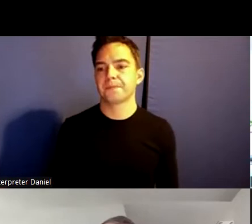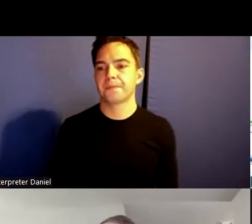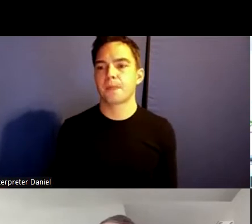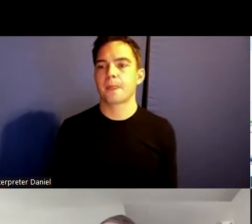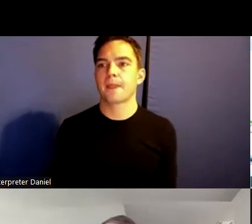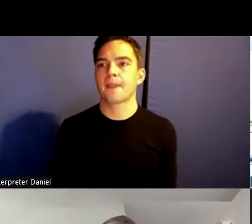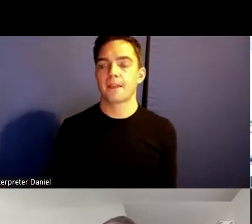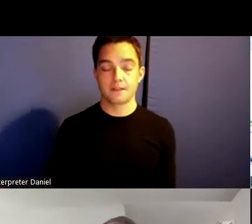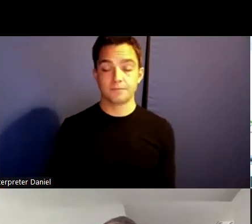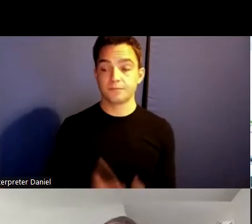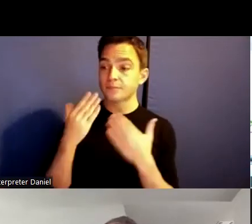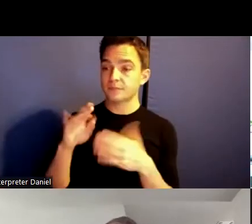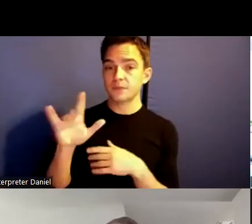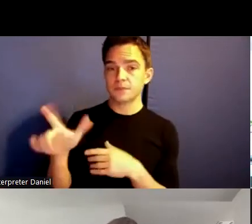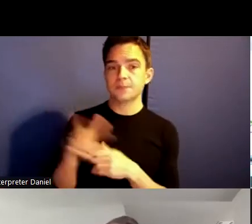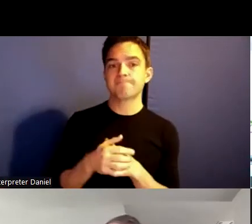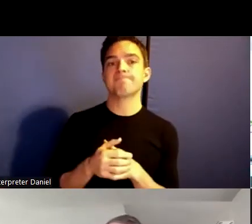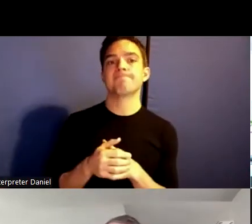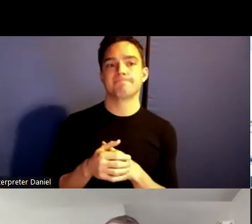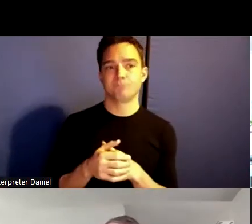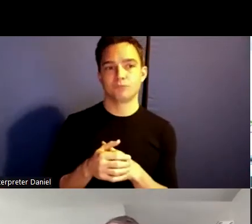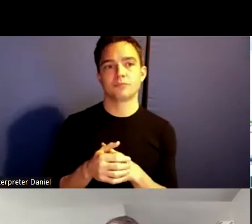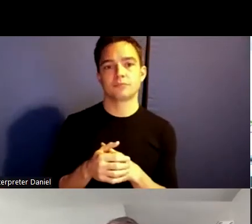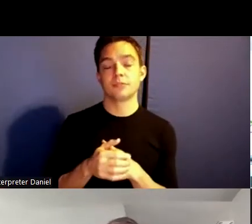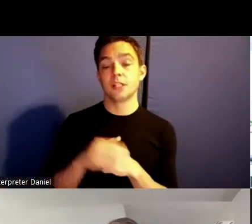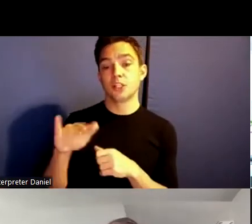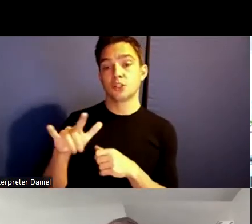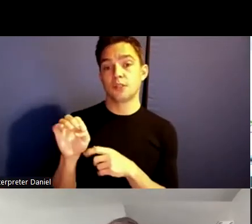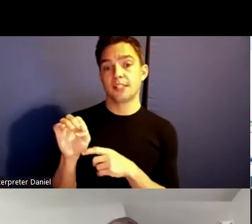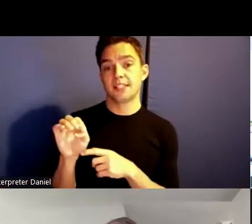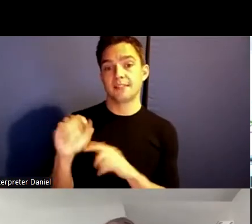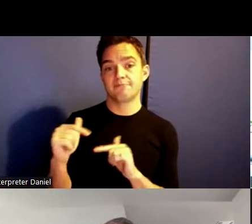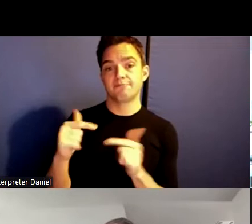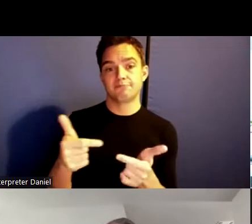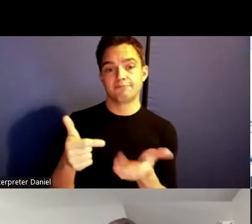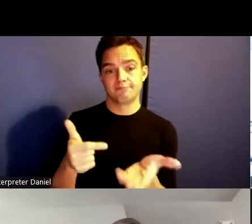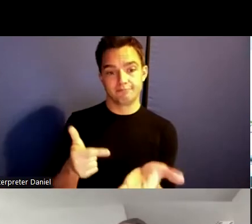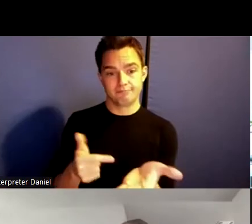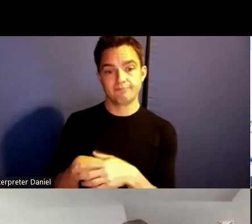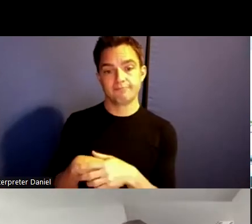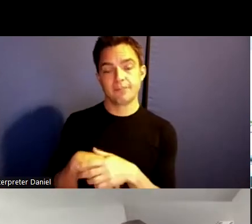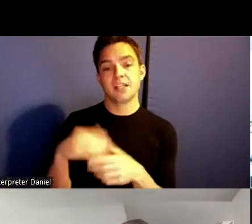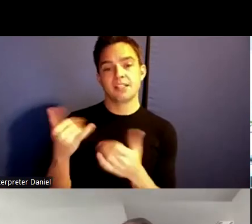Thank you, Bill. And Julie. Now we'd like to share this the